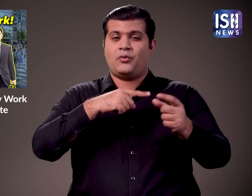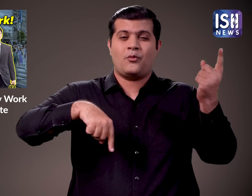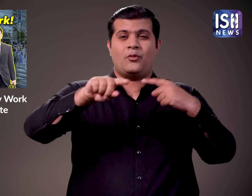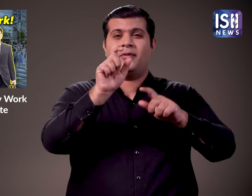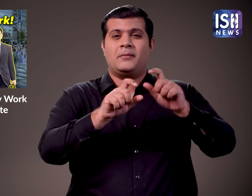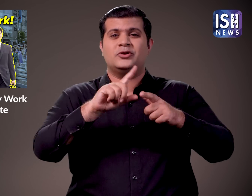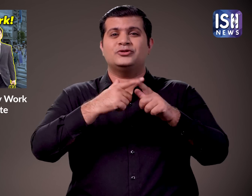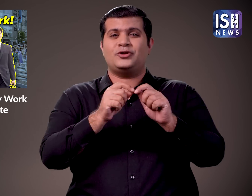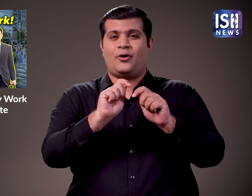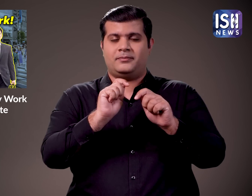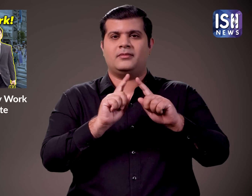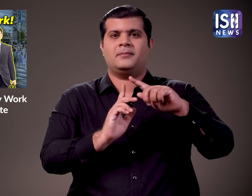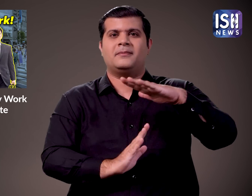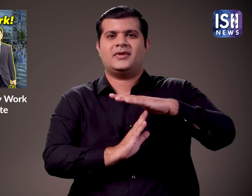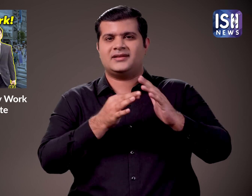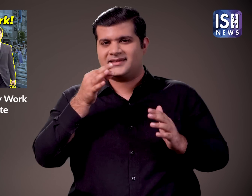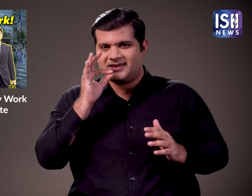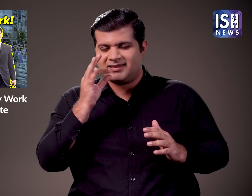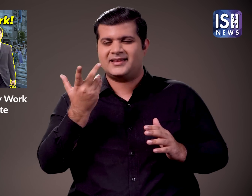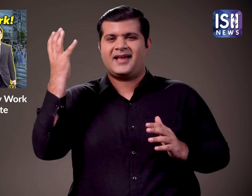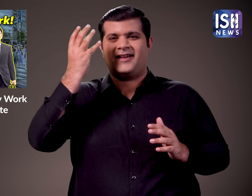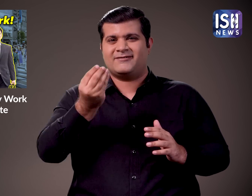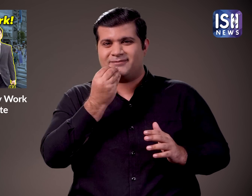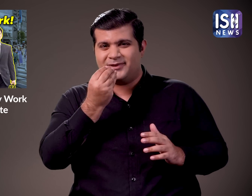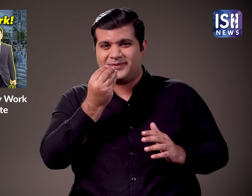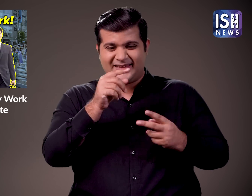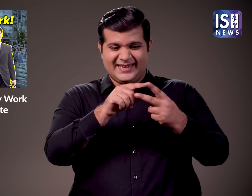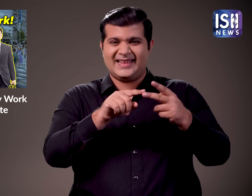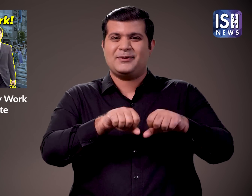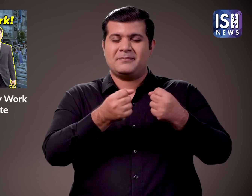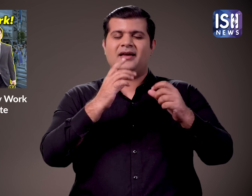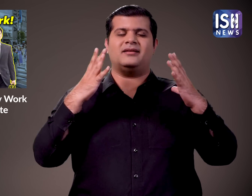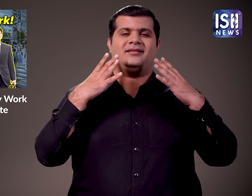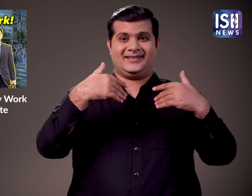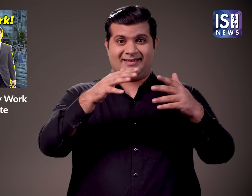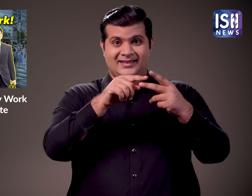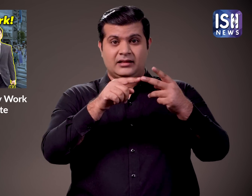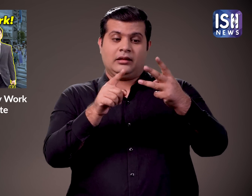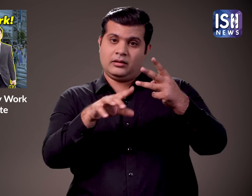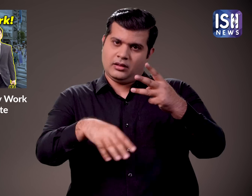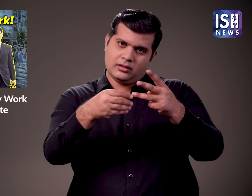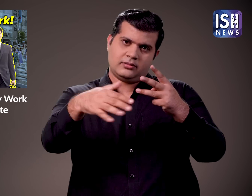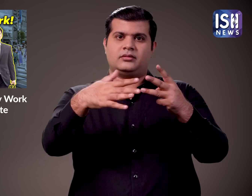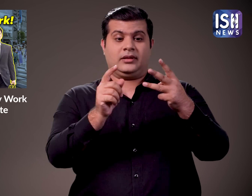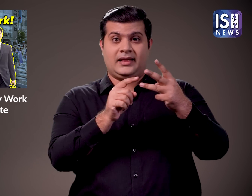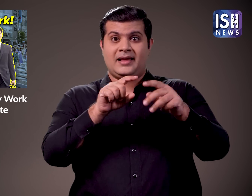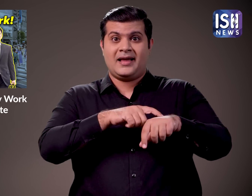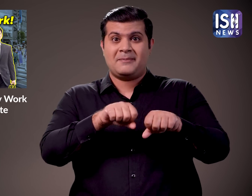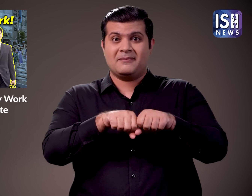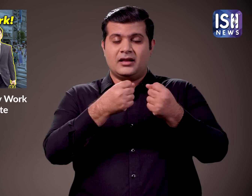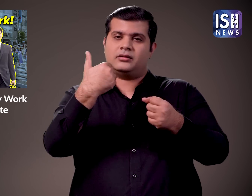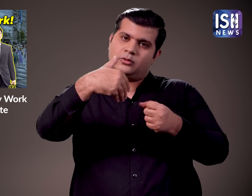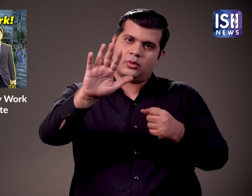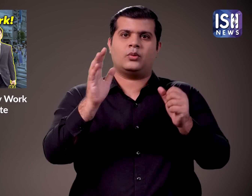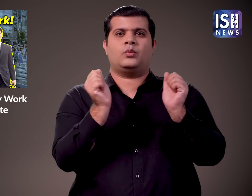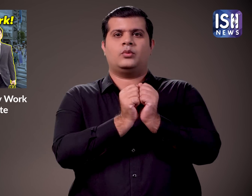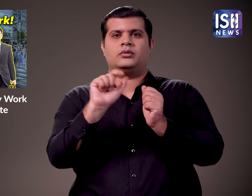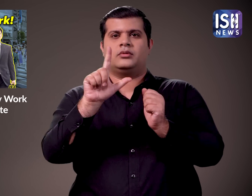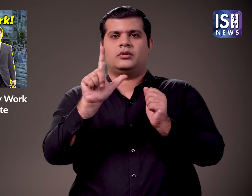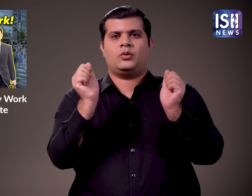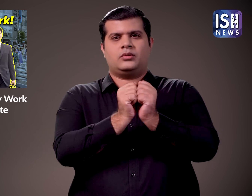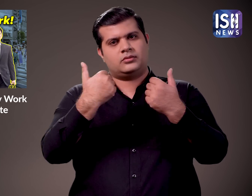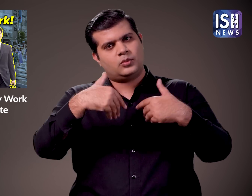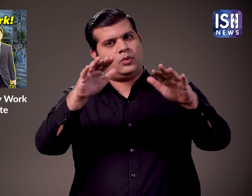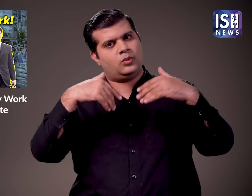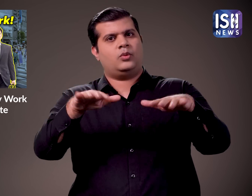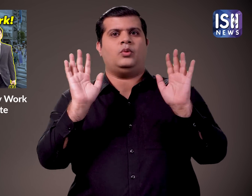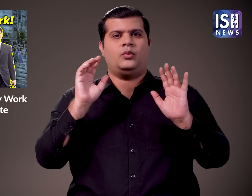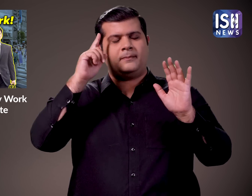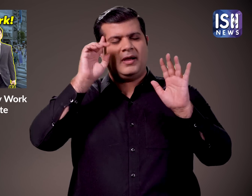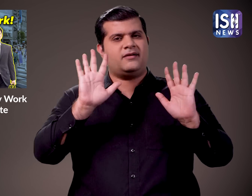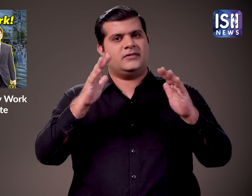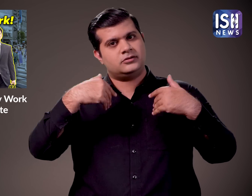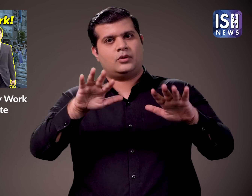during their coffee and lunch breaks, the employees should have sex.